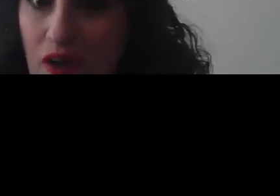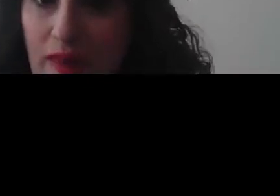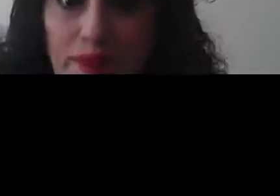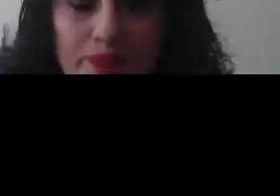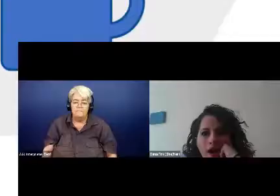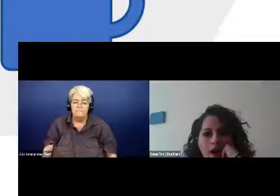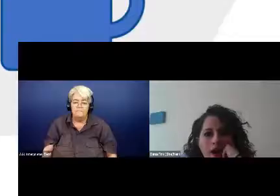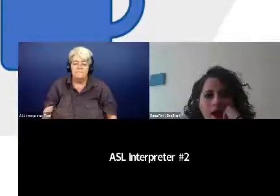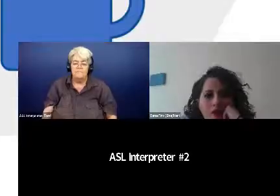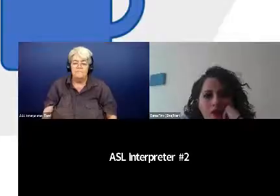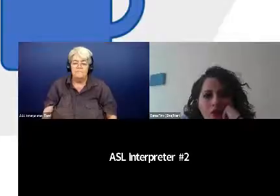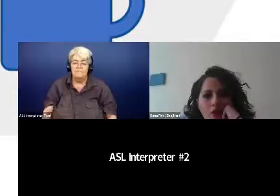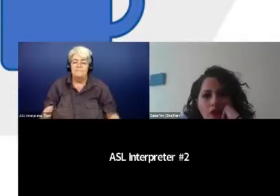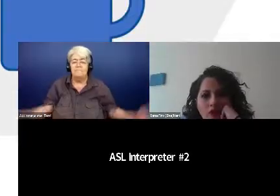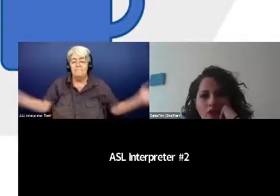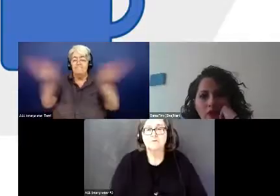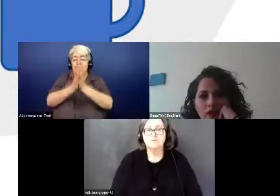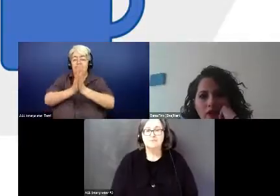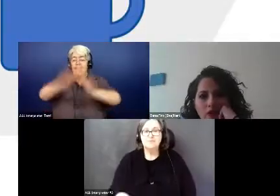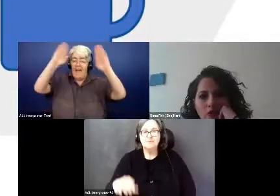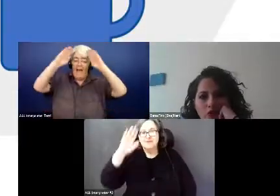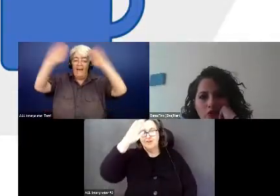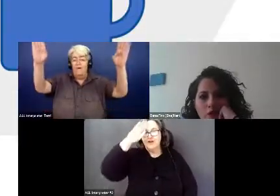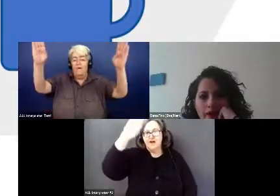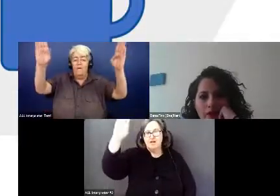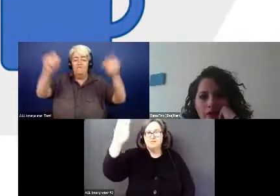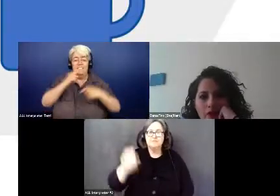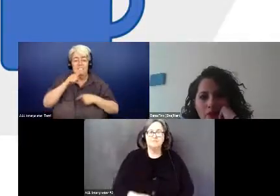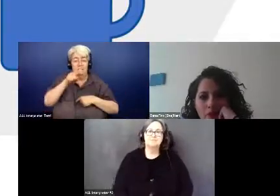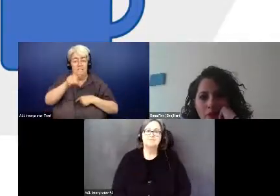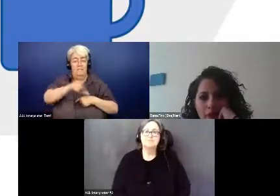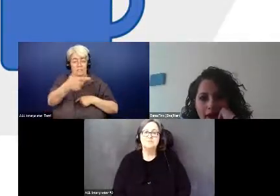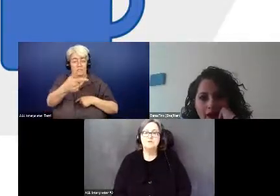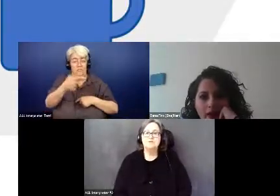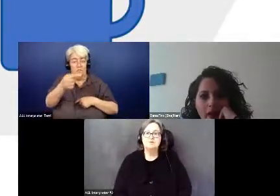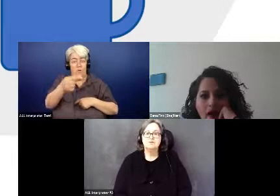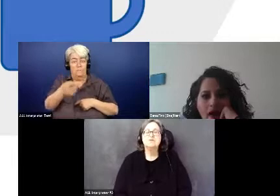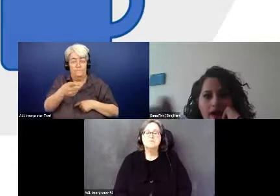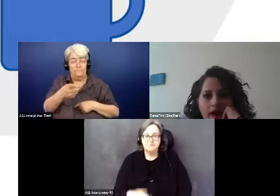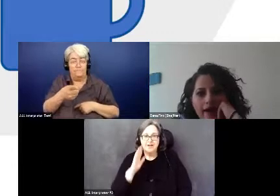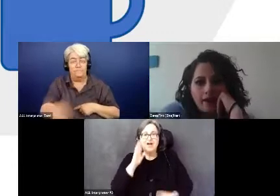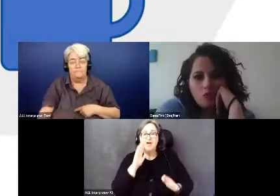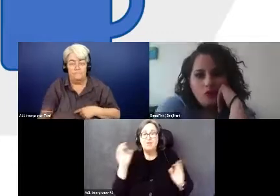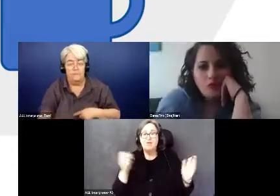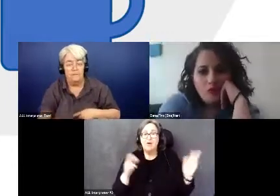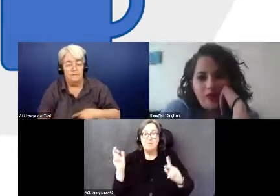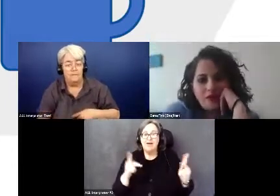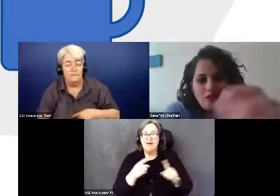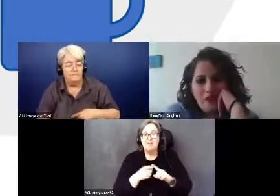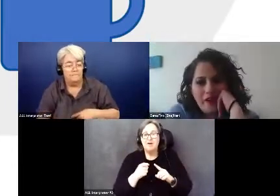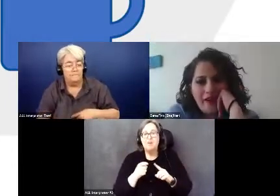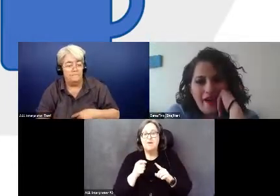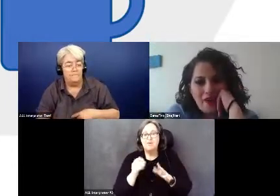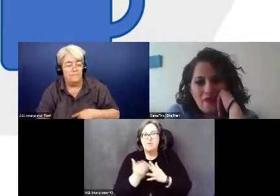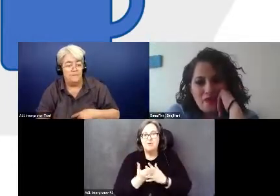Hi, folks. We're going to start to trickle back in from the break. Just wanted to echo